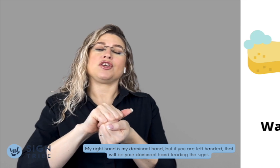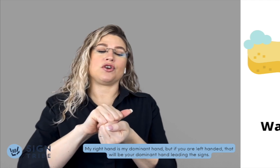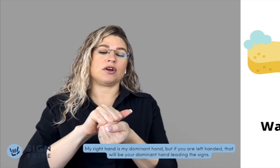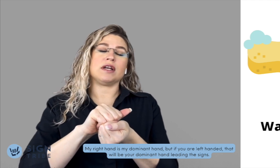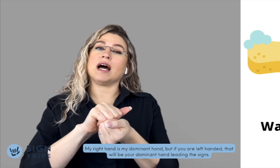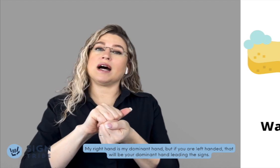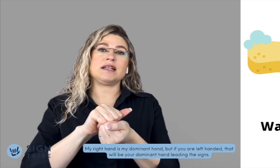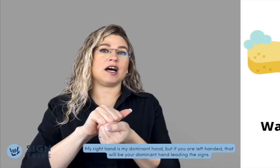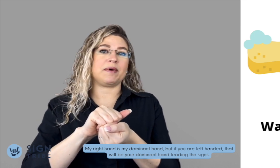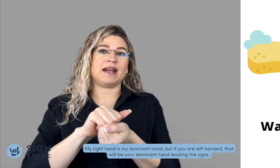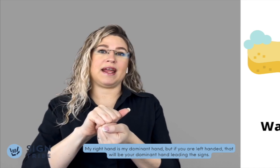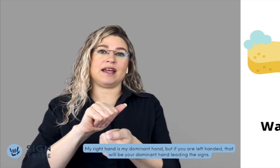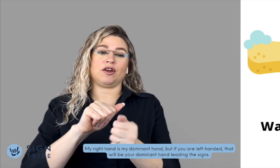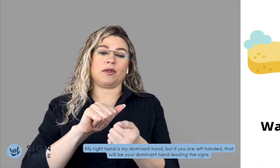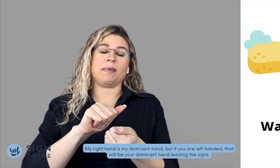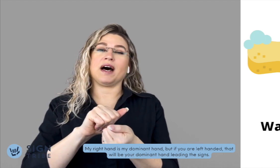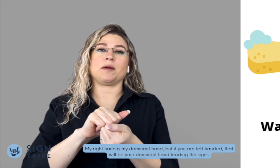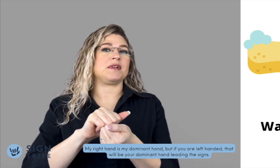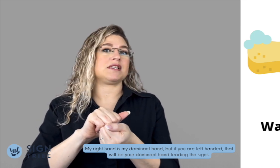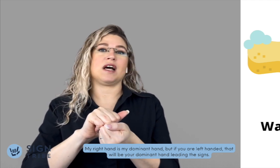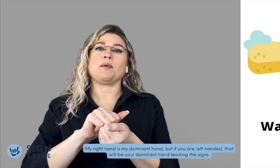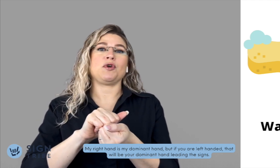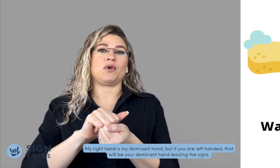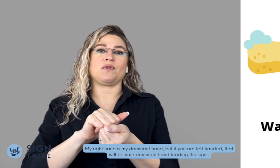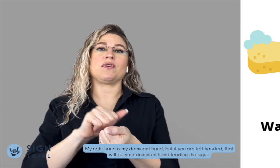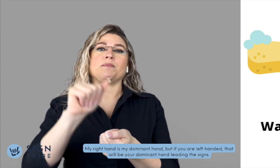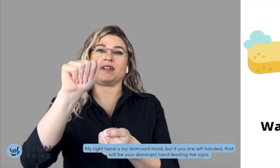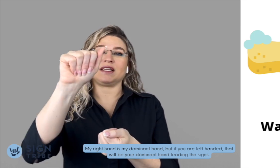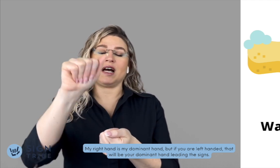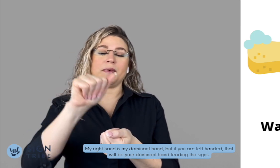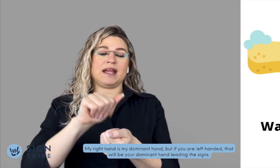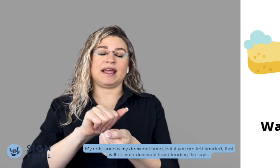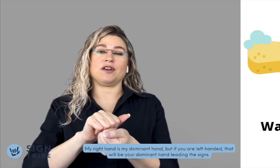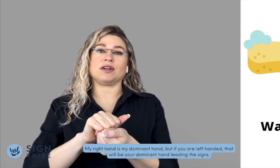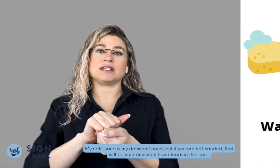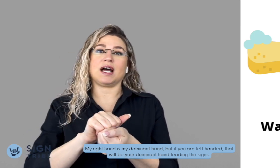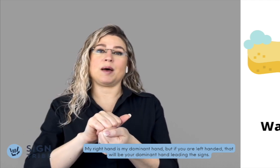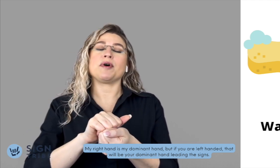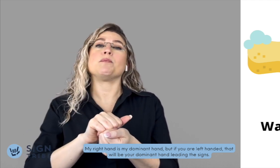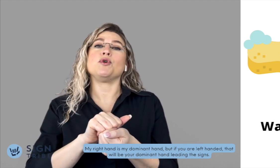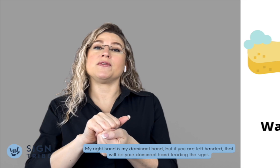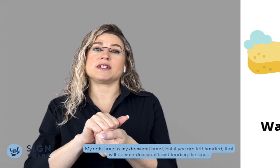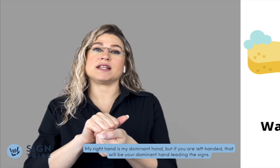Your non dominant hand on the bottom does not move, but the dominant hand on top moves in a